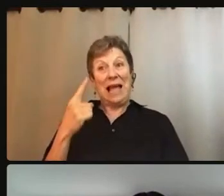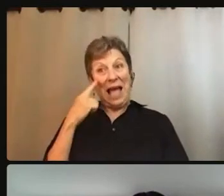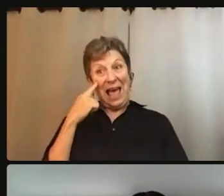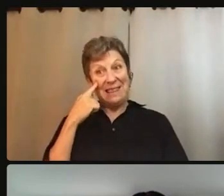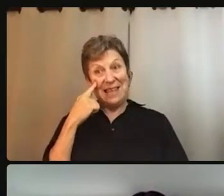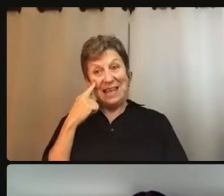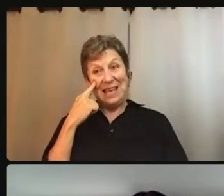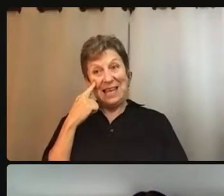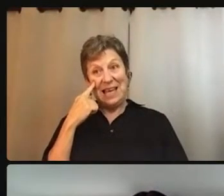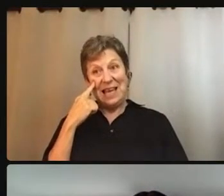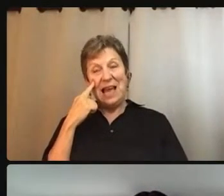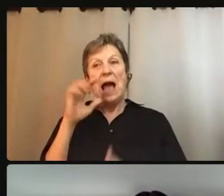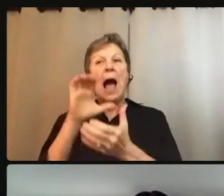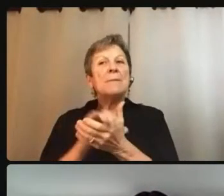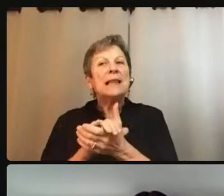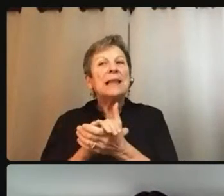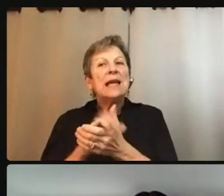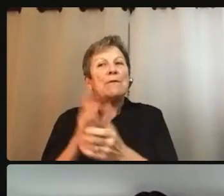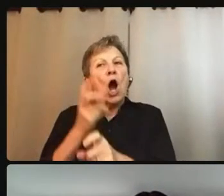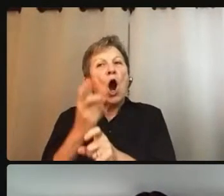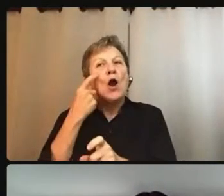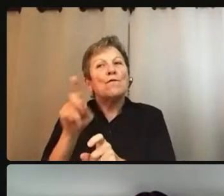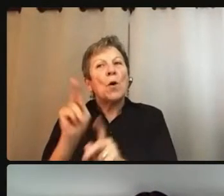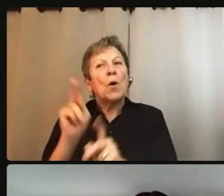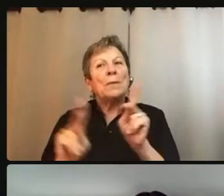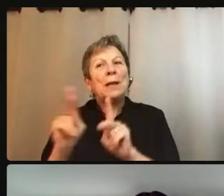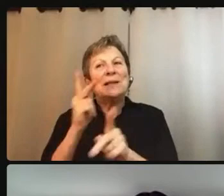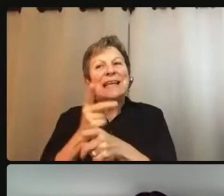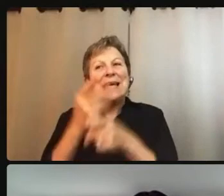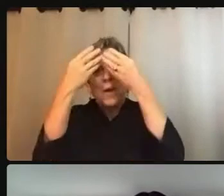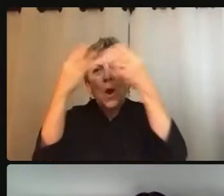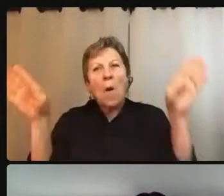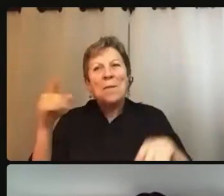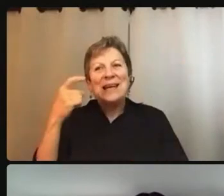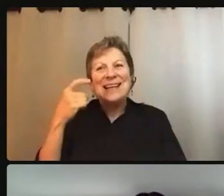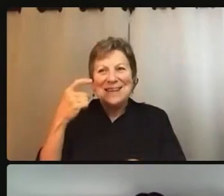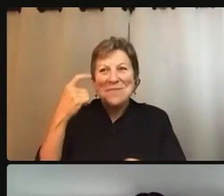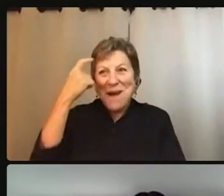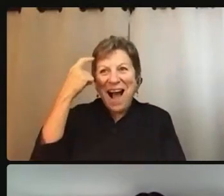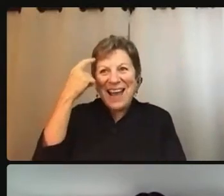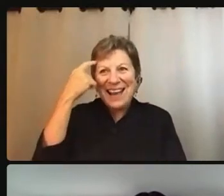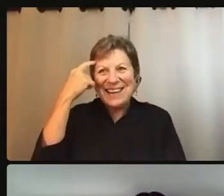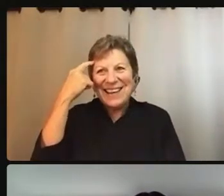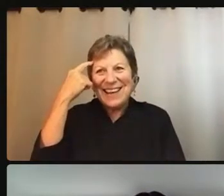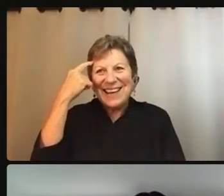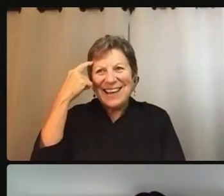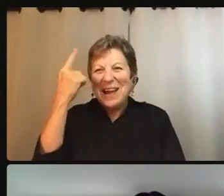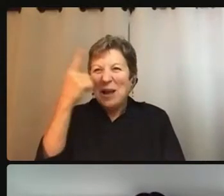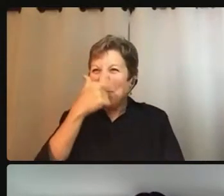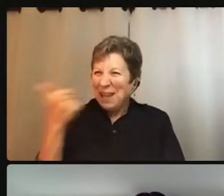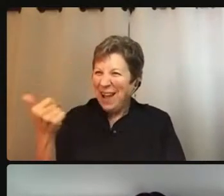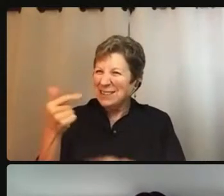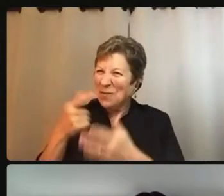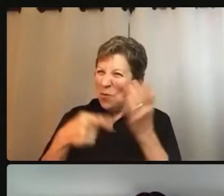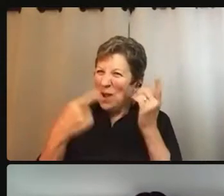COMING IN WITH OPEN MINDED.